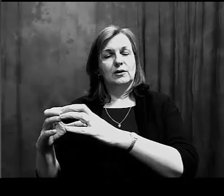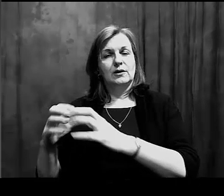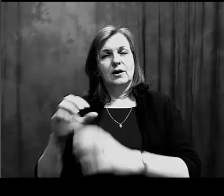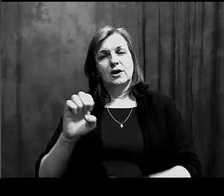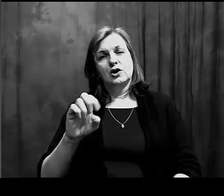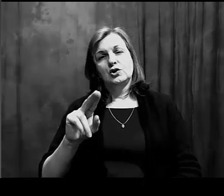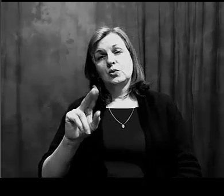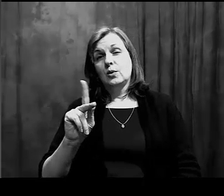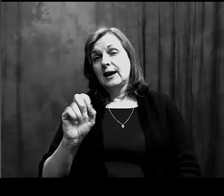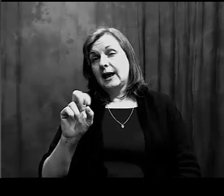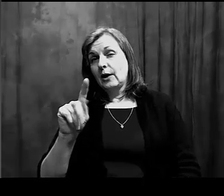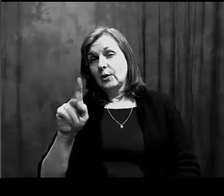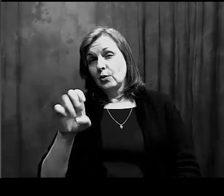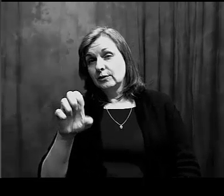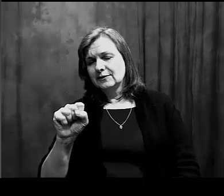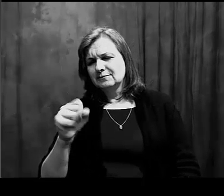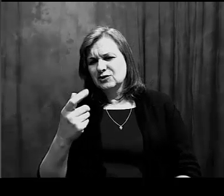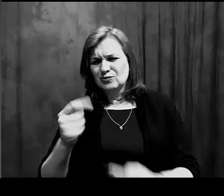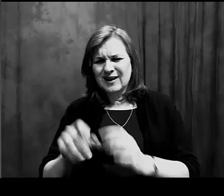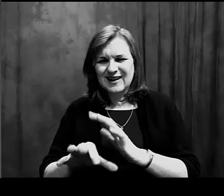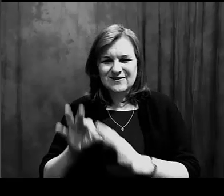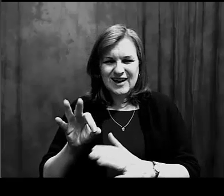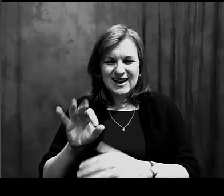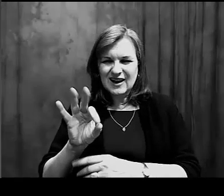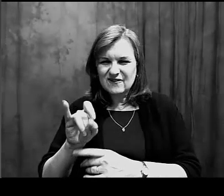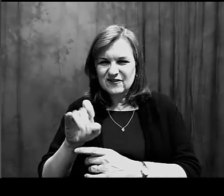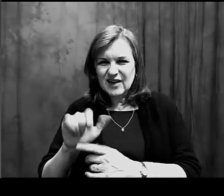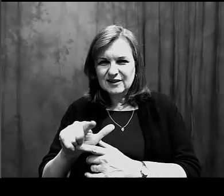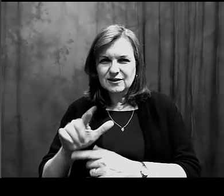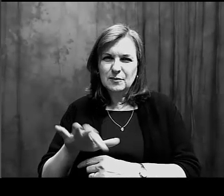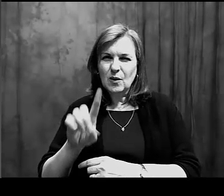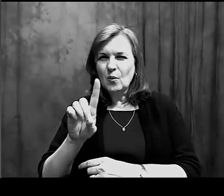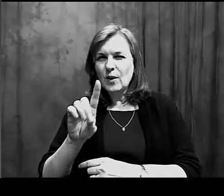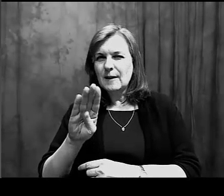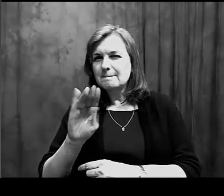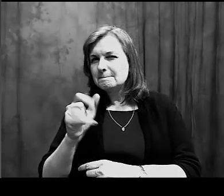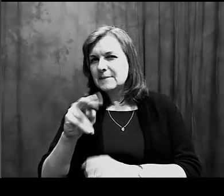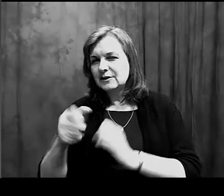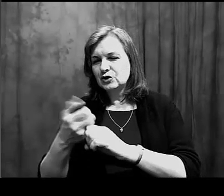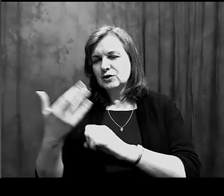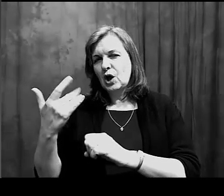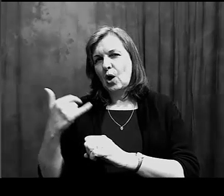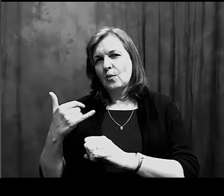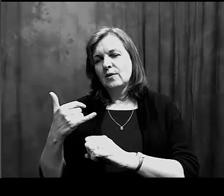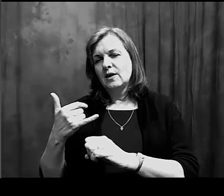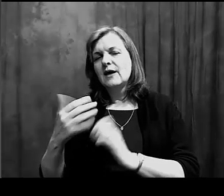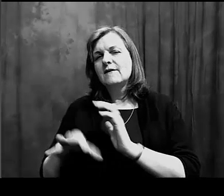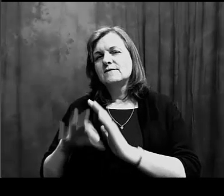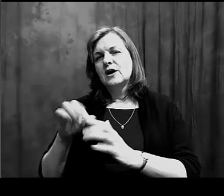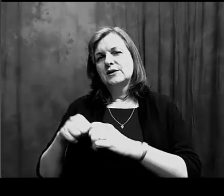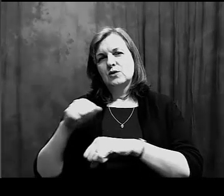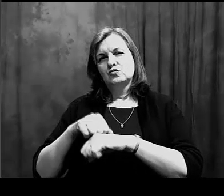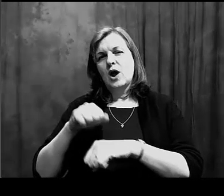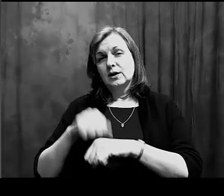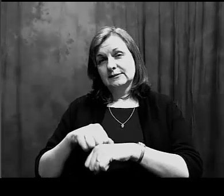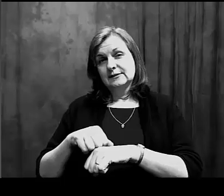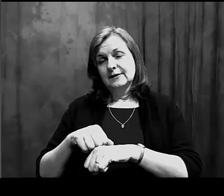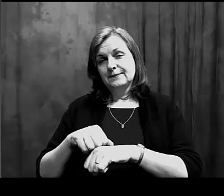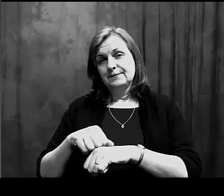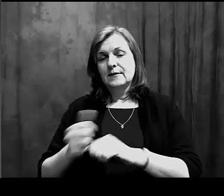actually trying to find a fossil is about a billion years and it's found in rocks primarily of course